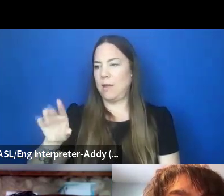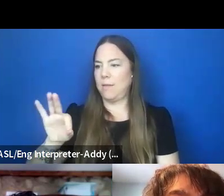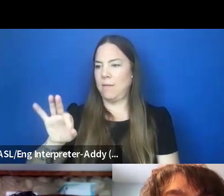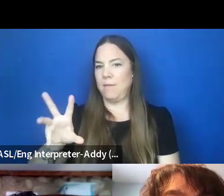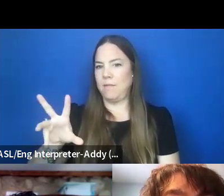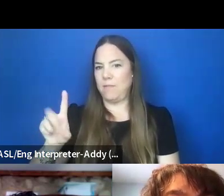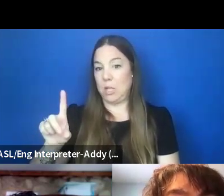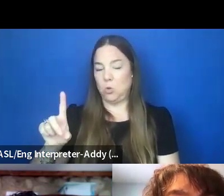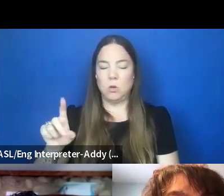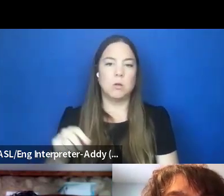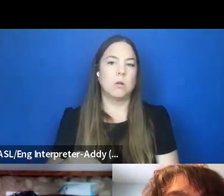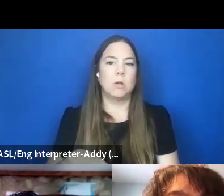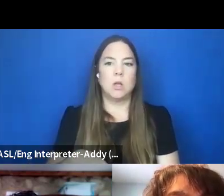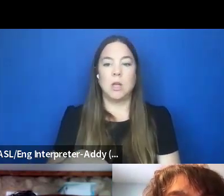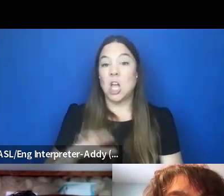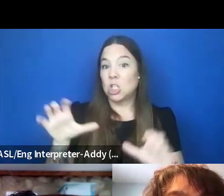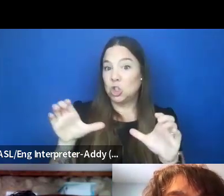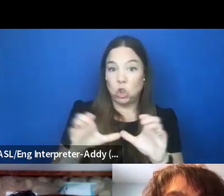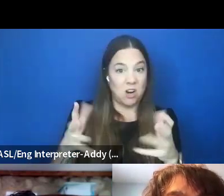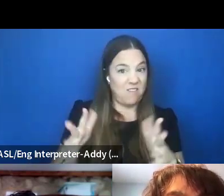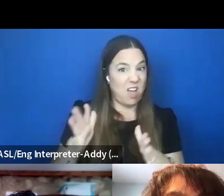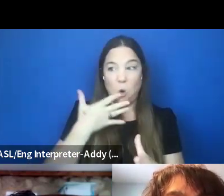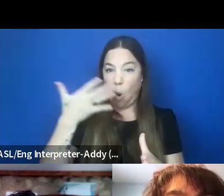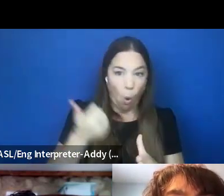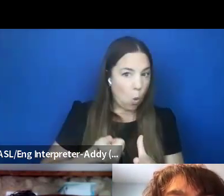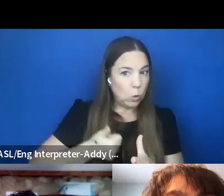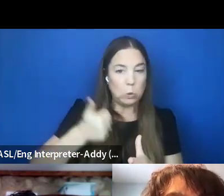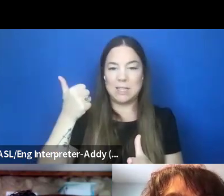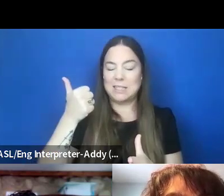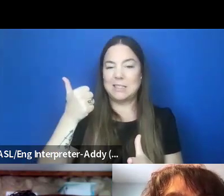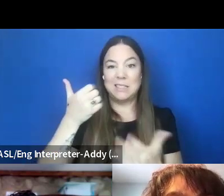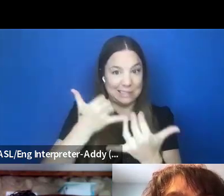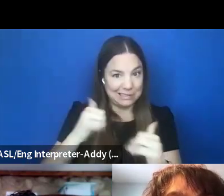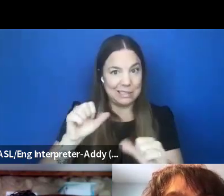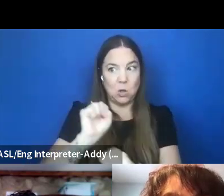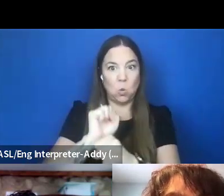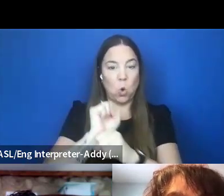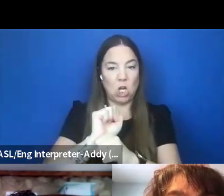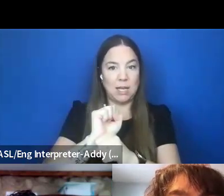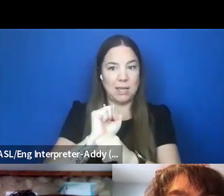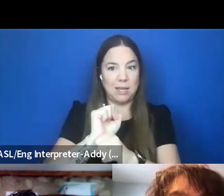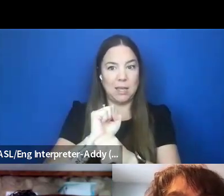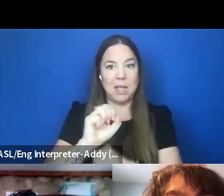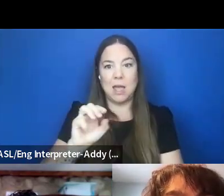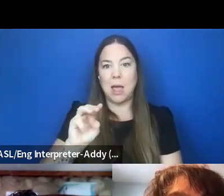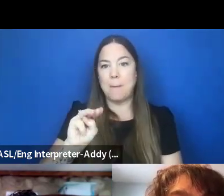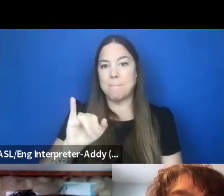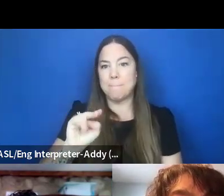Adeleigh Belyeu: Sort of bad, oldest. Adeleigh Belyeu: still working Adeleigh Belyeu: Minor League ballpark in the country.